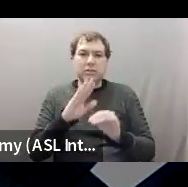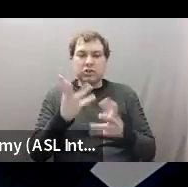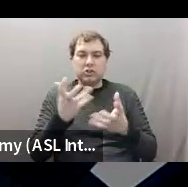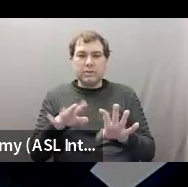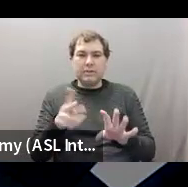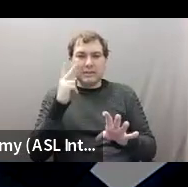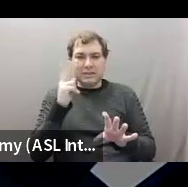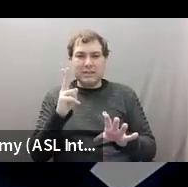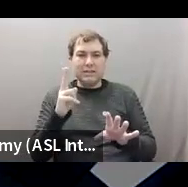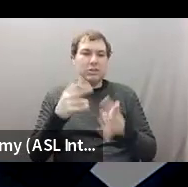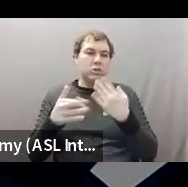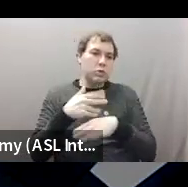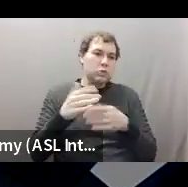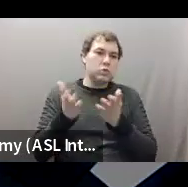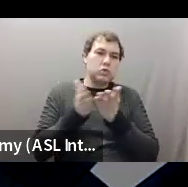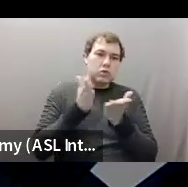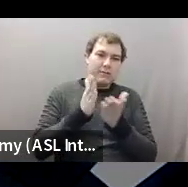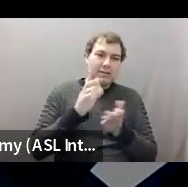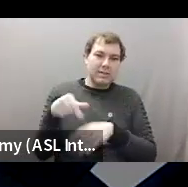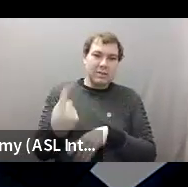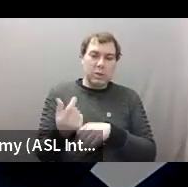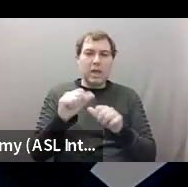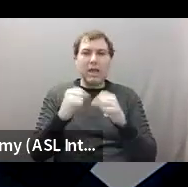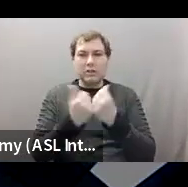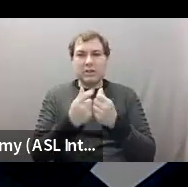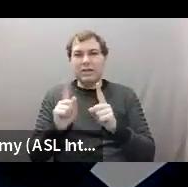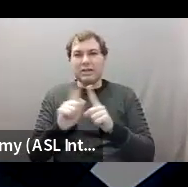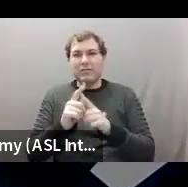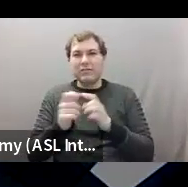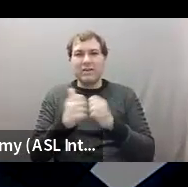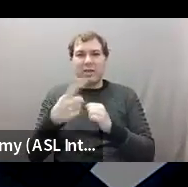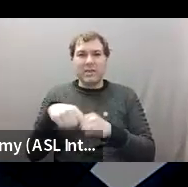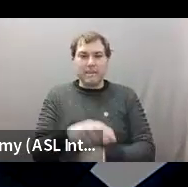Linda Pogue: social service or human Services agency. We're very different from most human services agency.